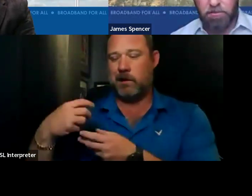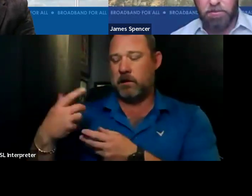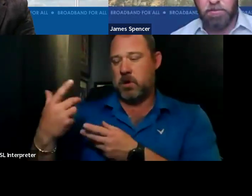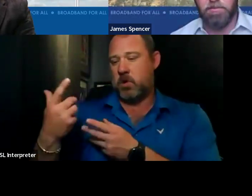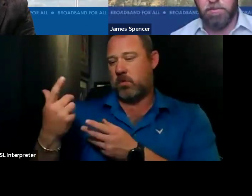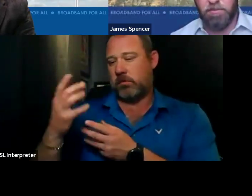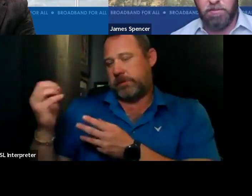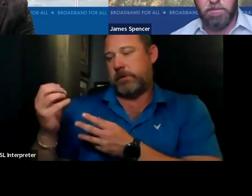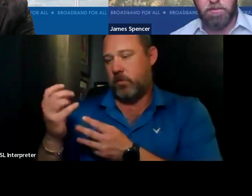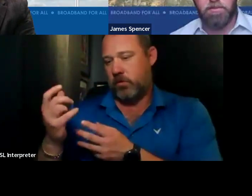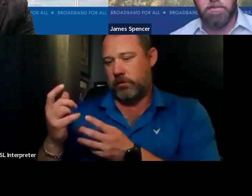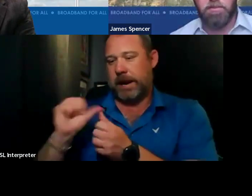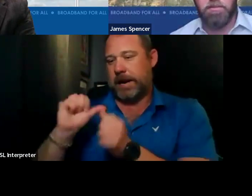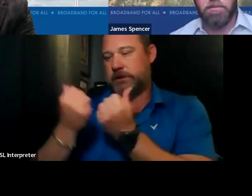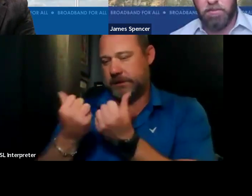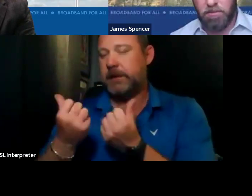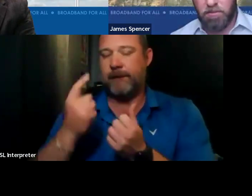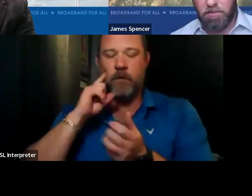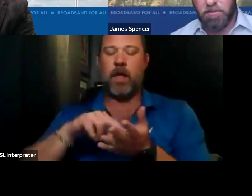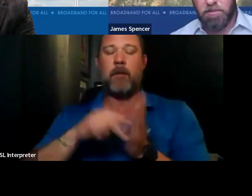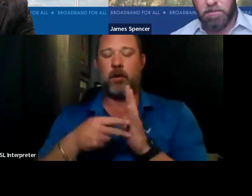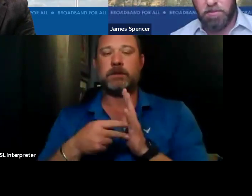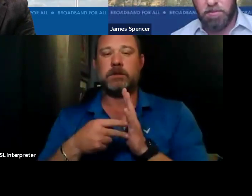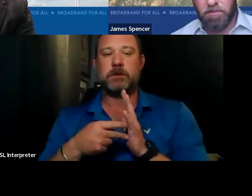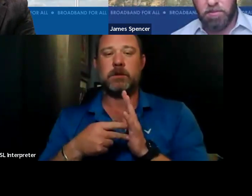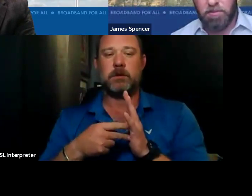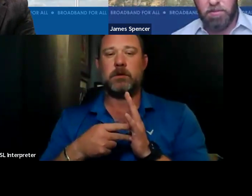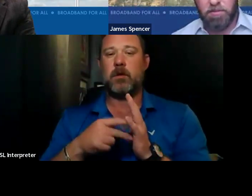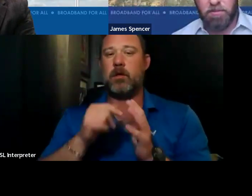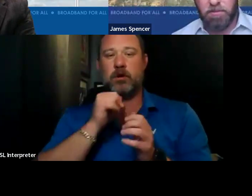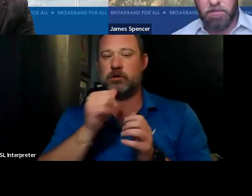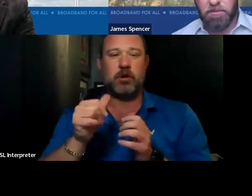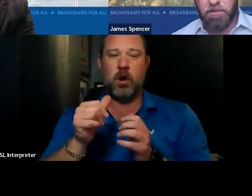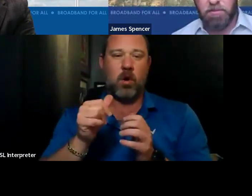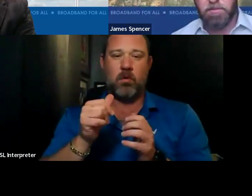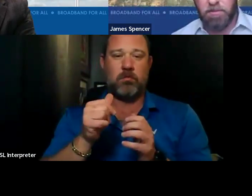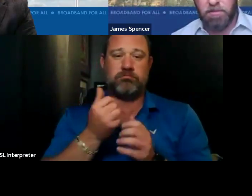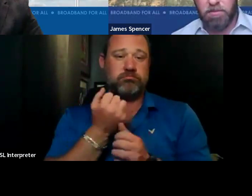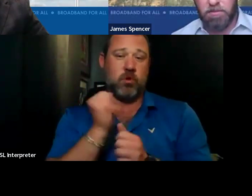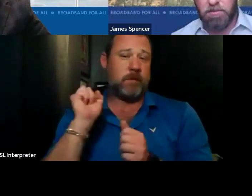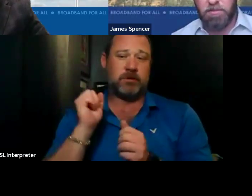for specifically for those purposes. So, there's no prohibition against that and I think that it